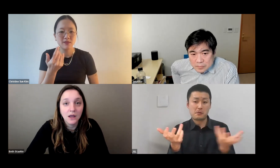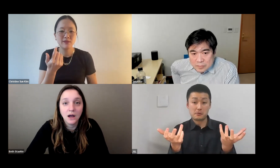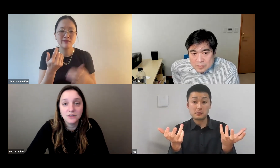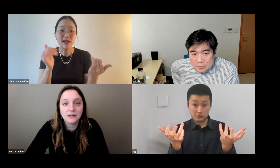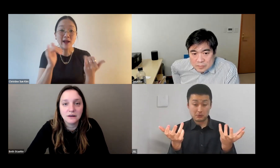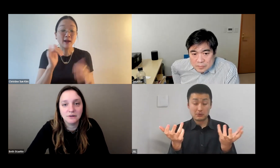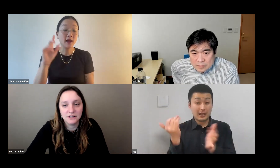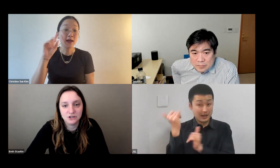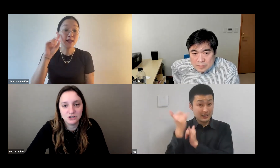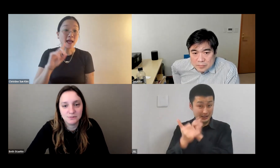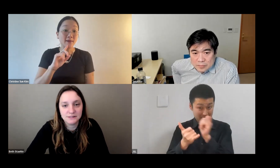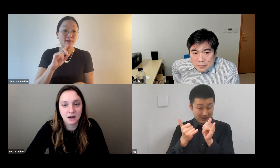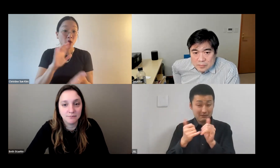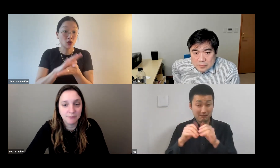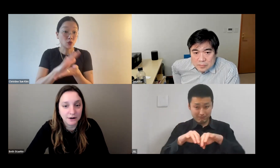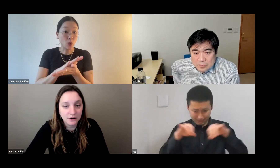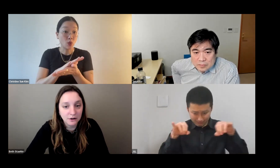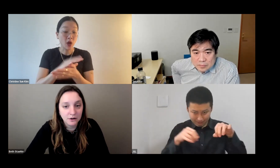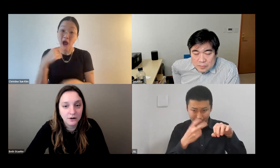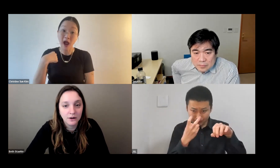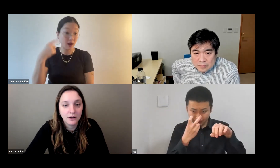I think that relationship has gotten better.